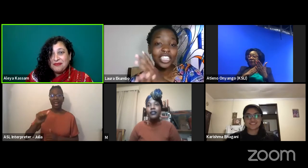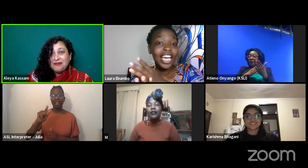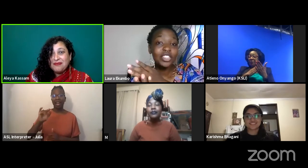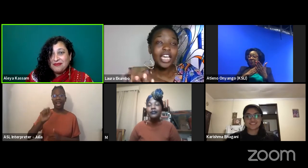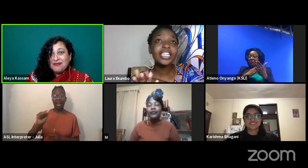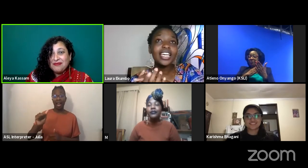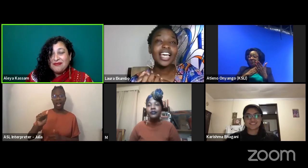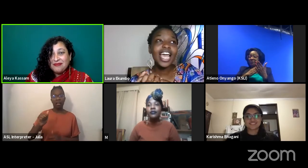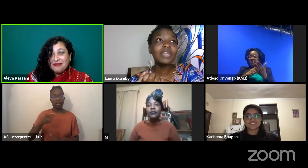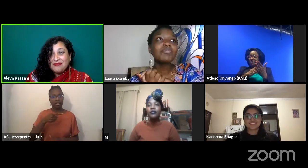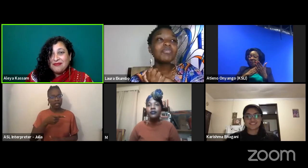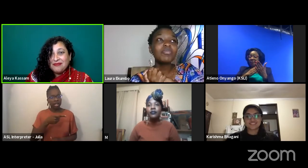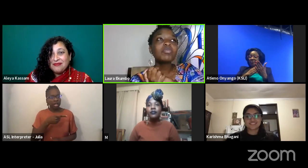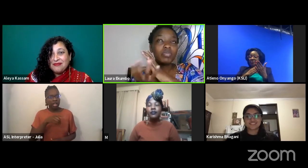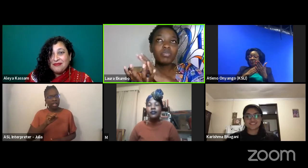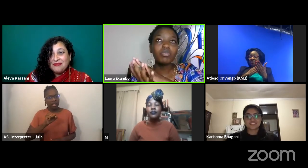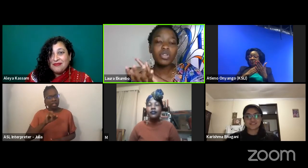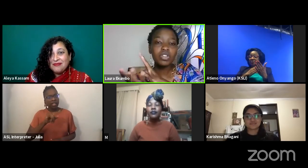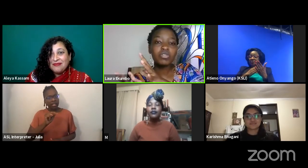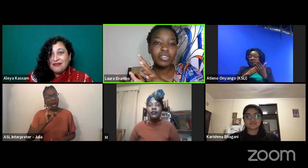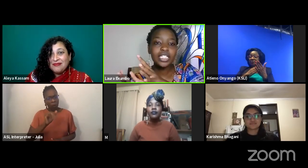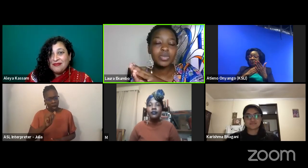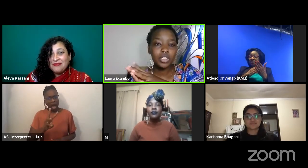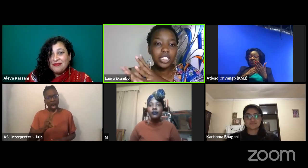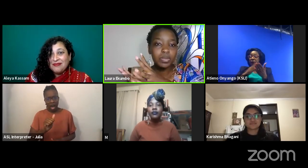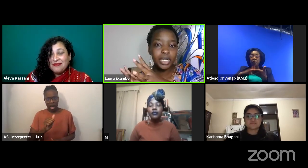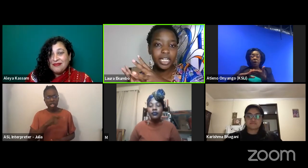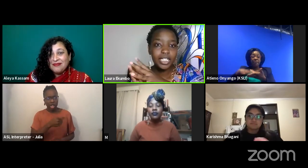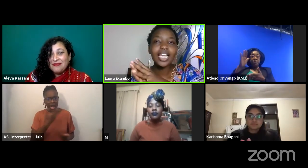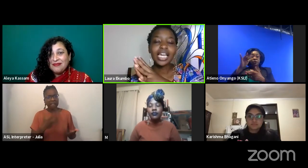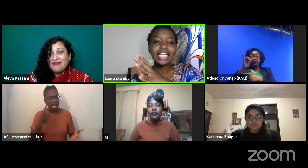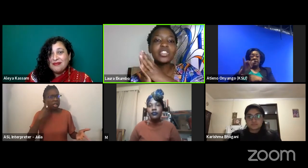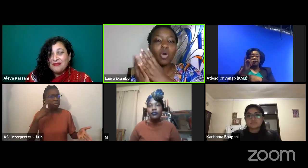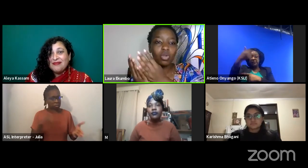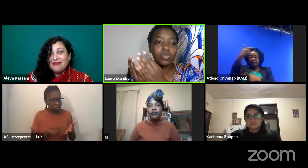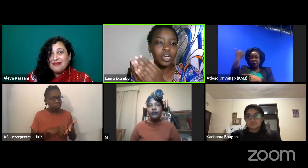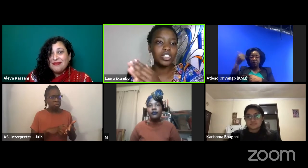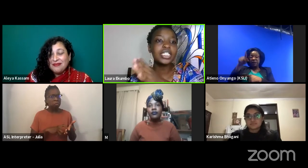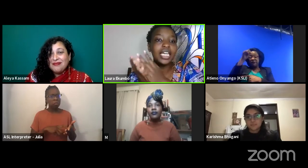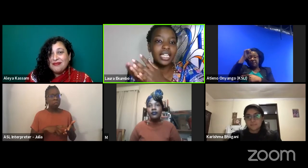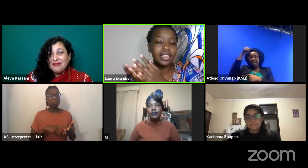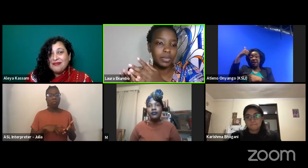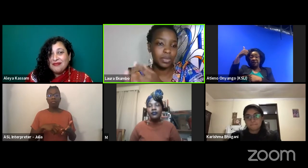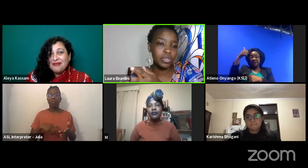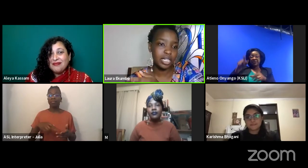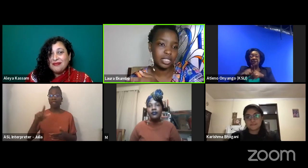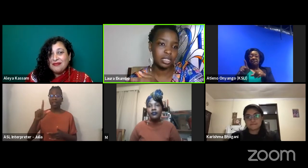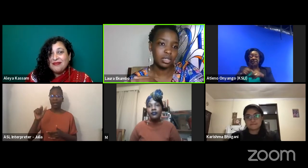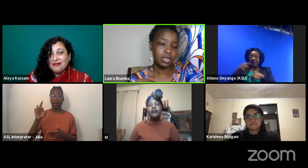Yeah. And most of that is because she's brilliant. And it's also because she's in that process,